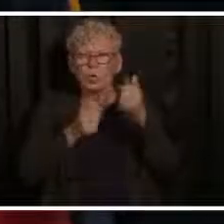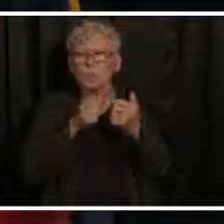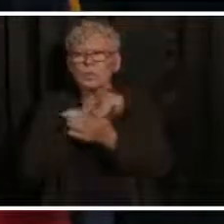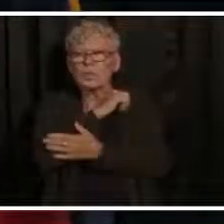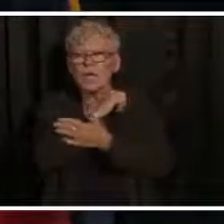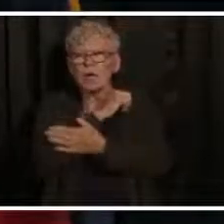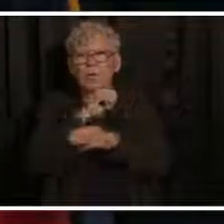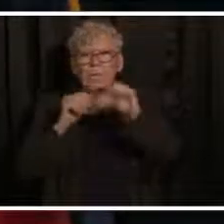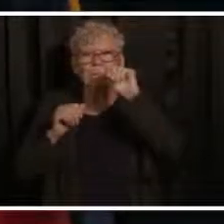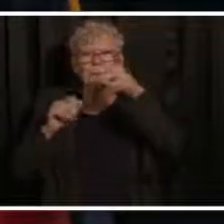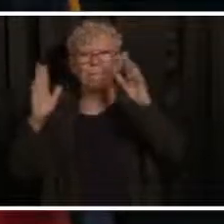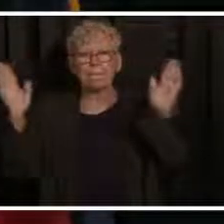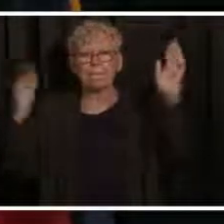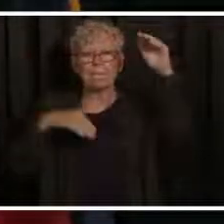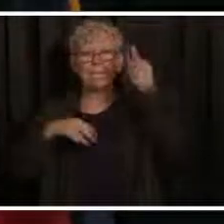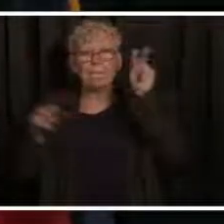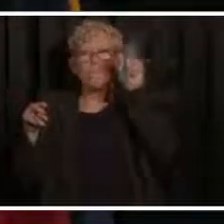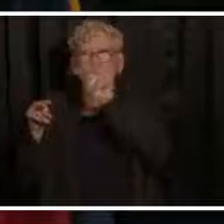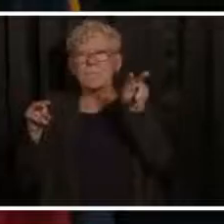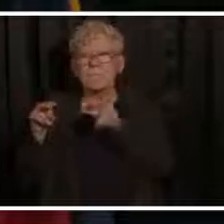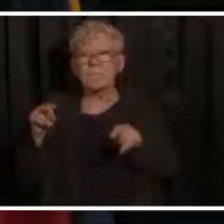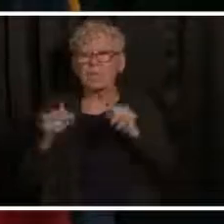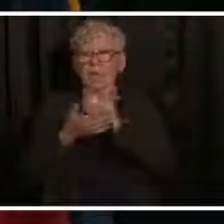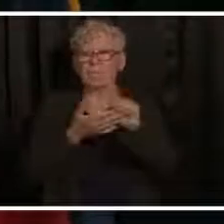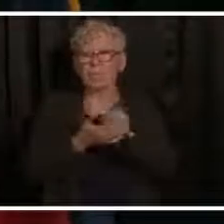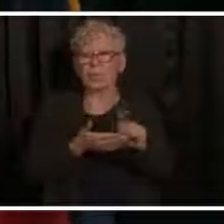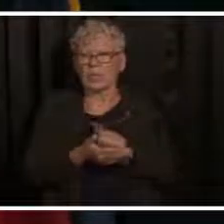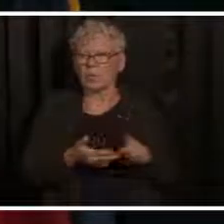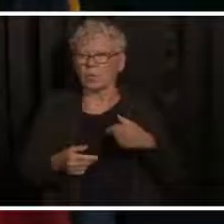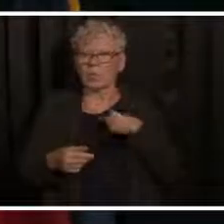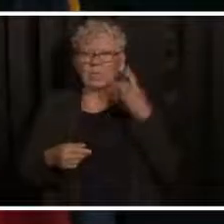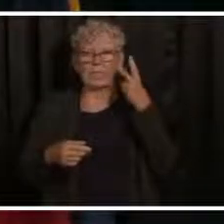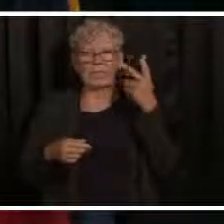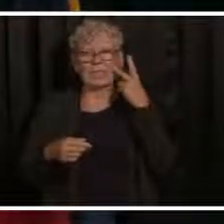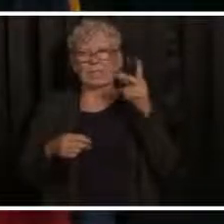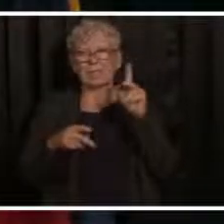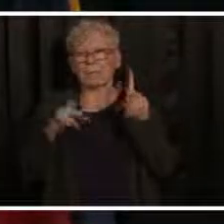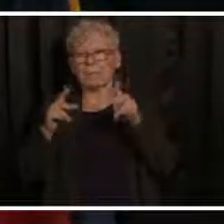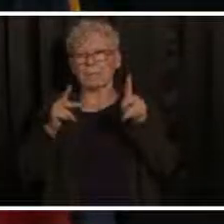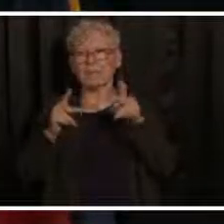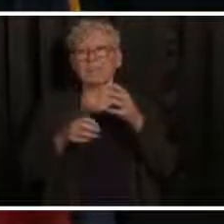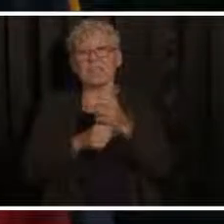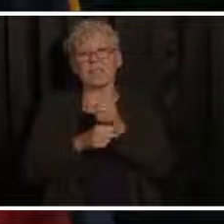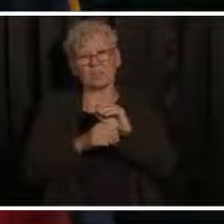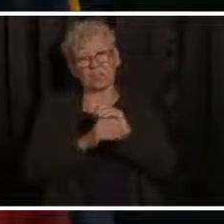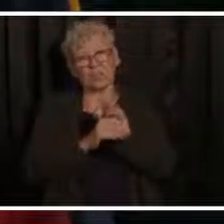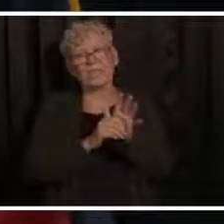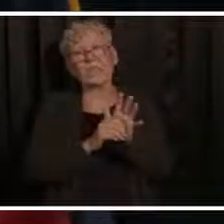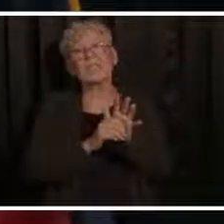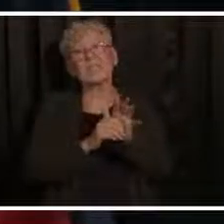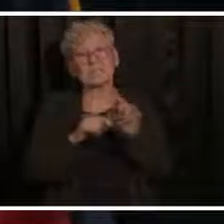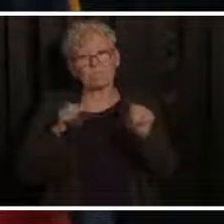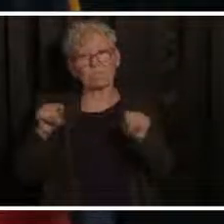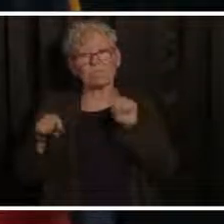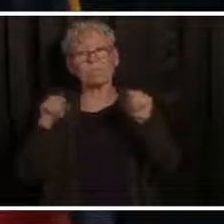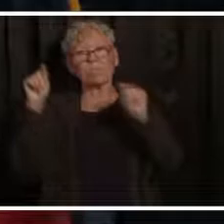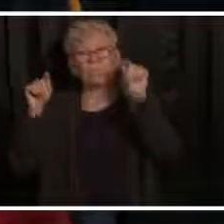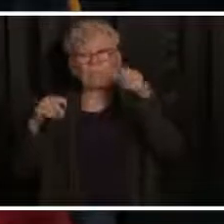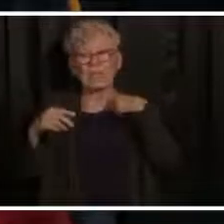unvaccinated people all over our state. The are contracting COVID. It is at a higher rate per capita in some areas of our state but the absolute numbers are highest where the people